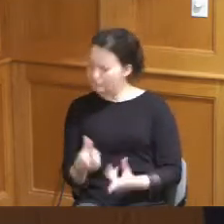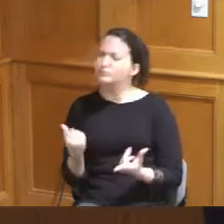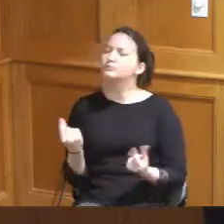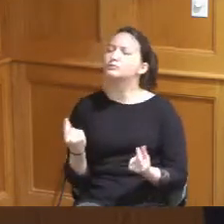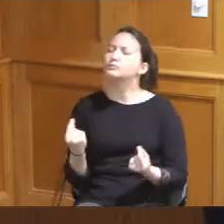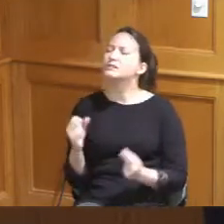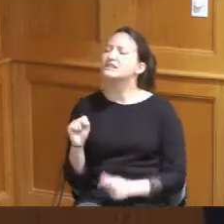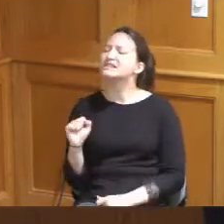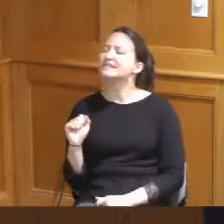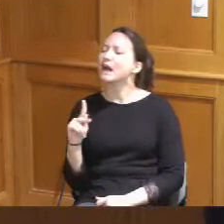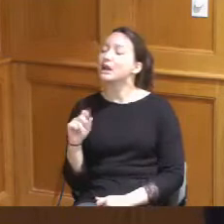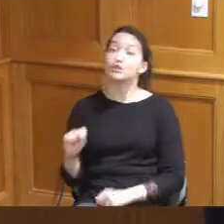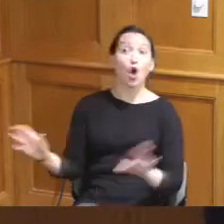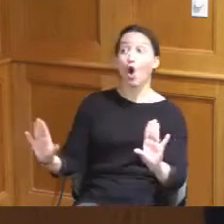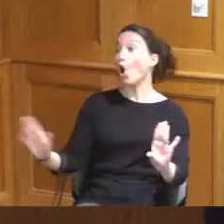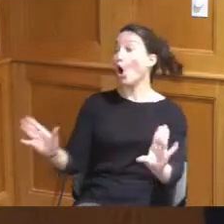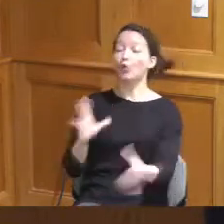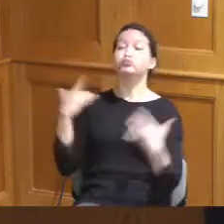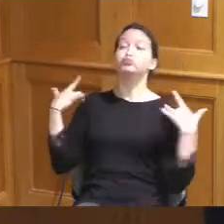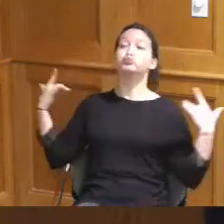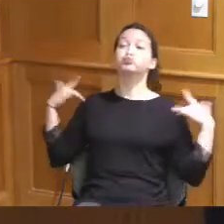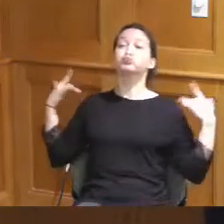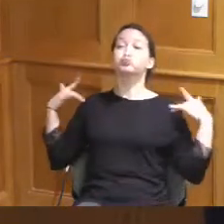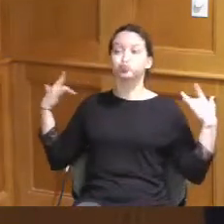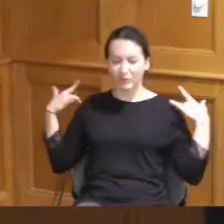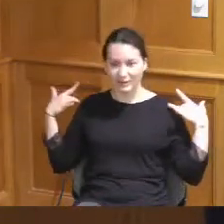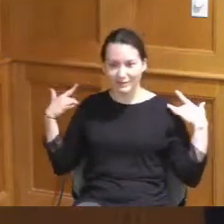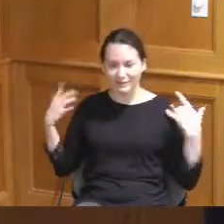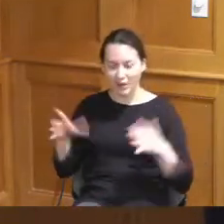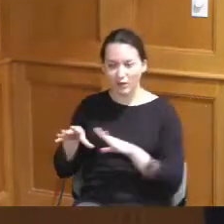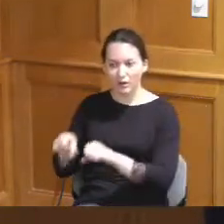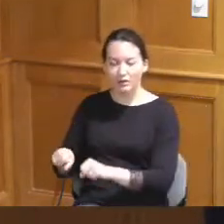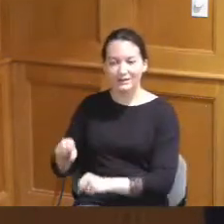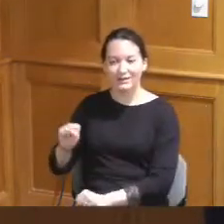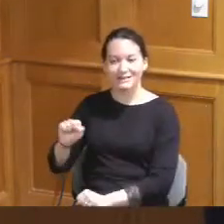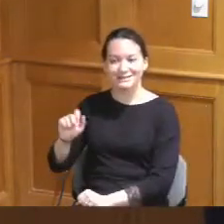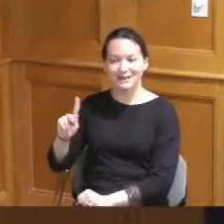do with sex oh no we're not a part of that now they're getting sacks for one dollar I'm sure